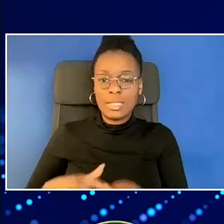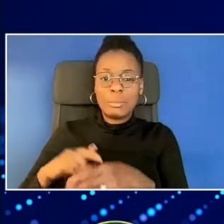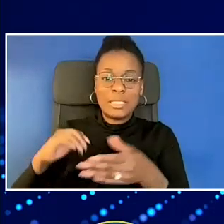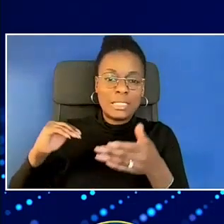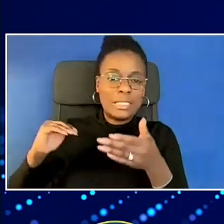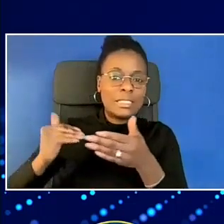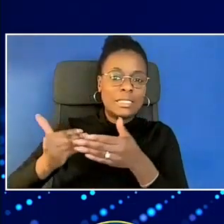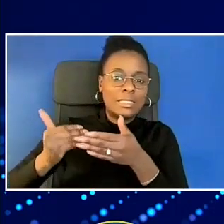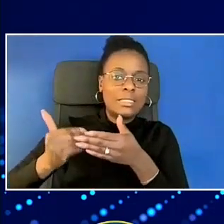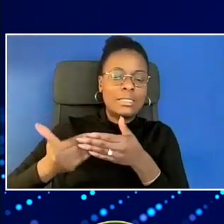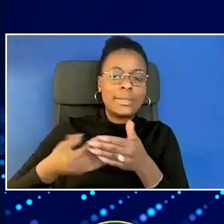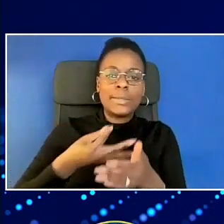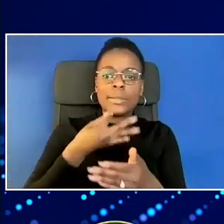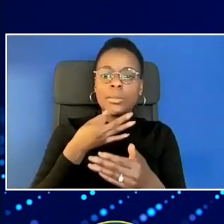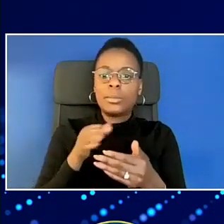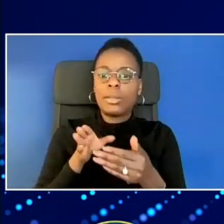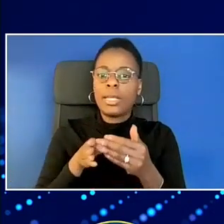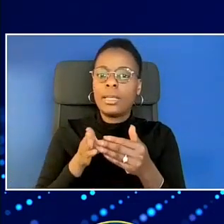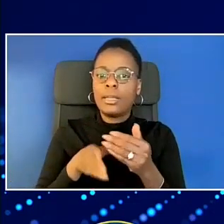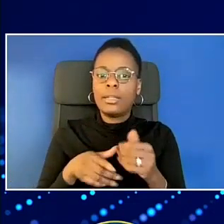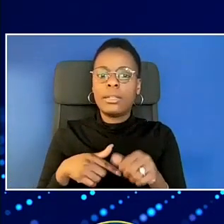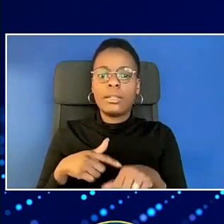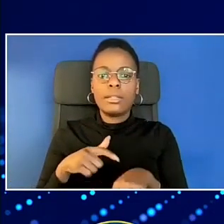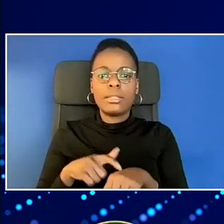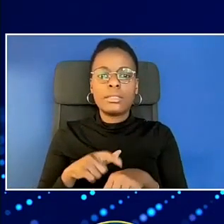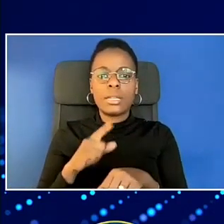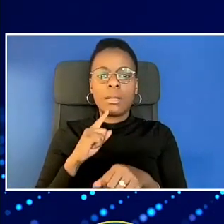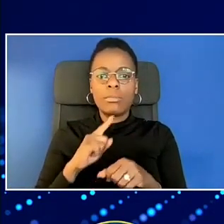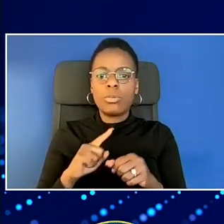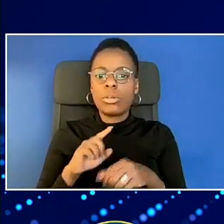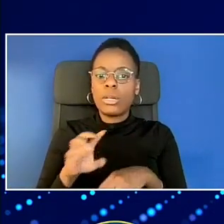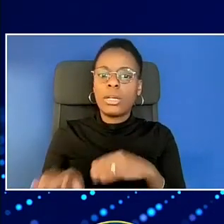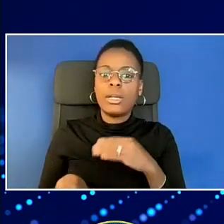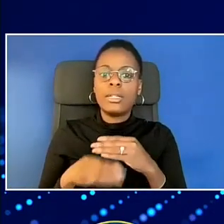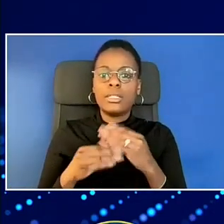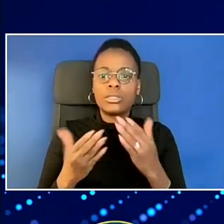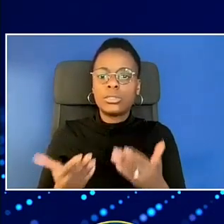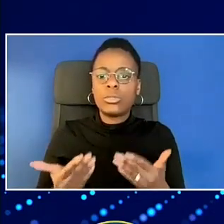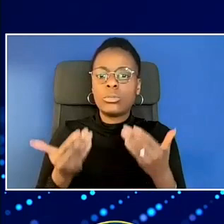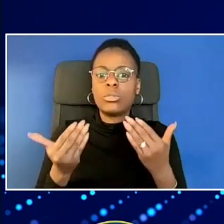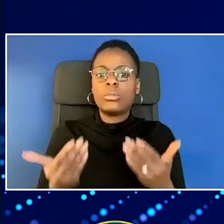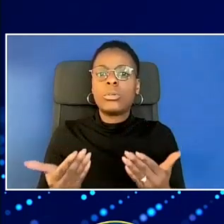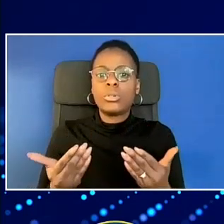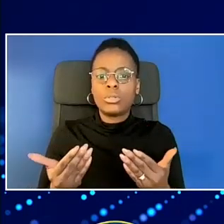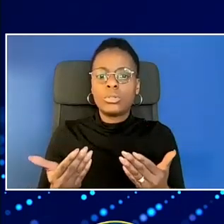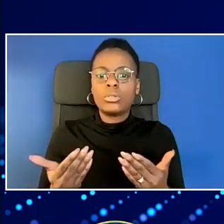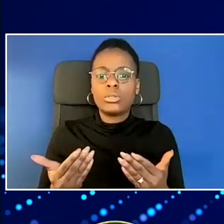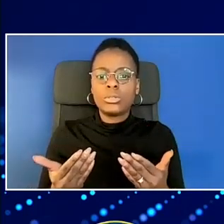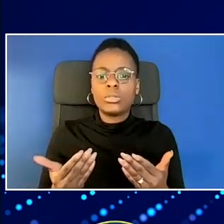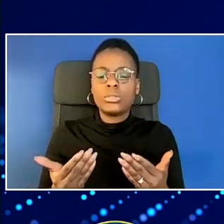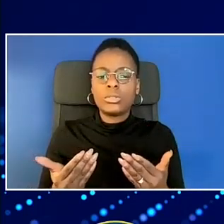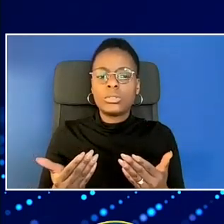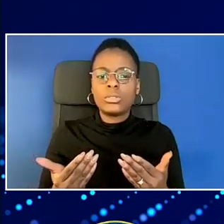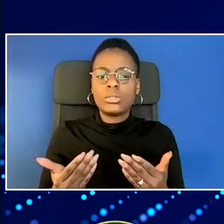the end and the time for any additional proposals is fading away, obviously.